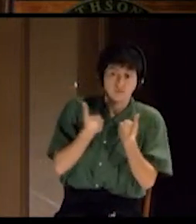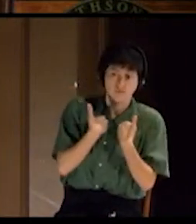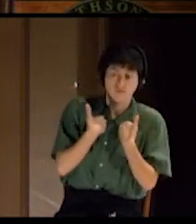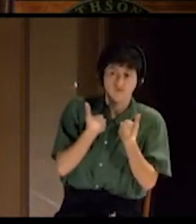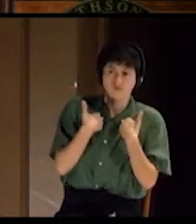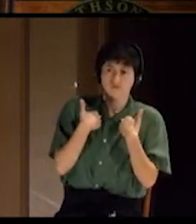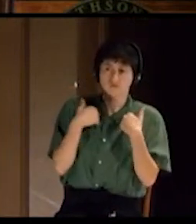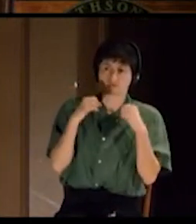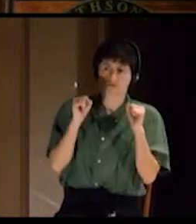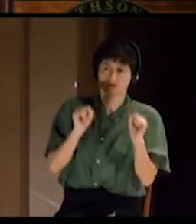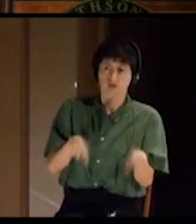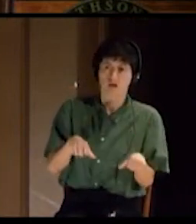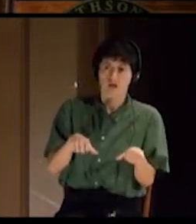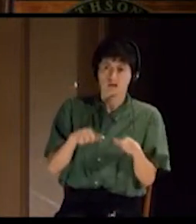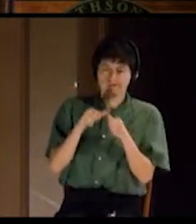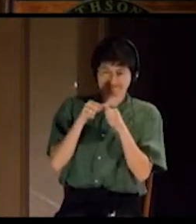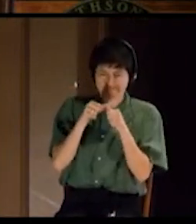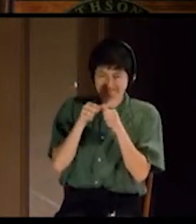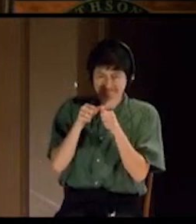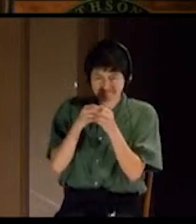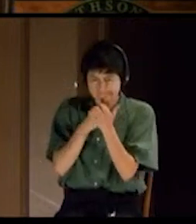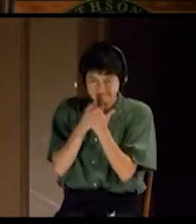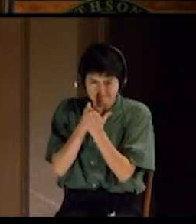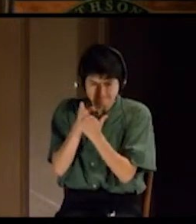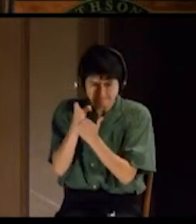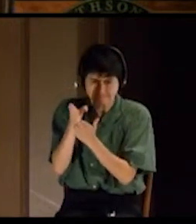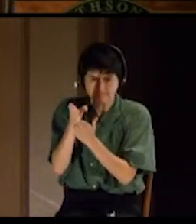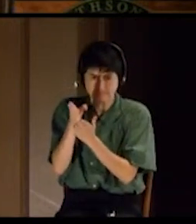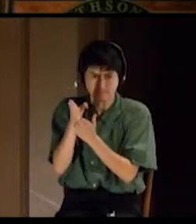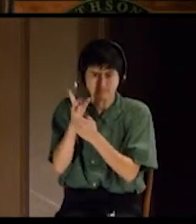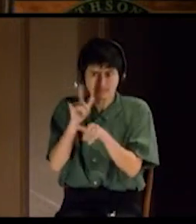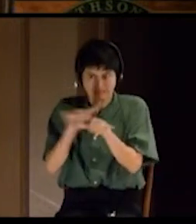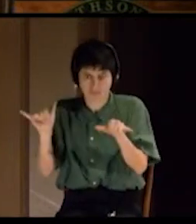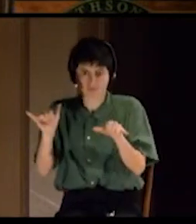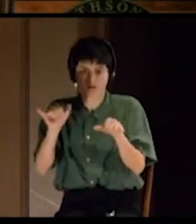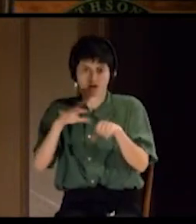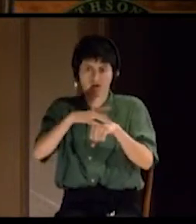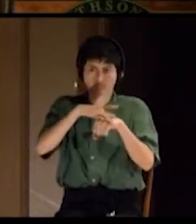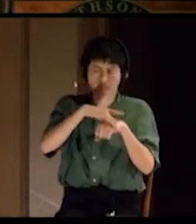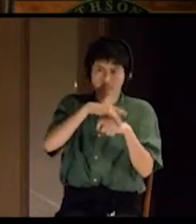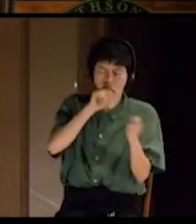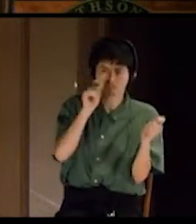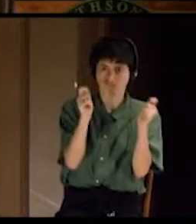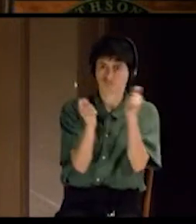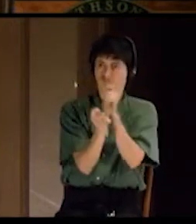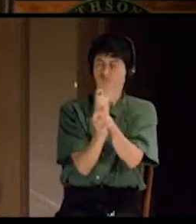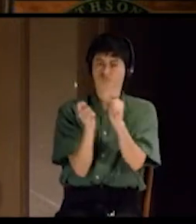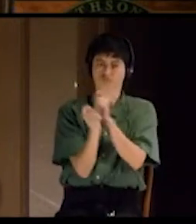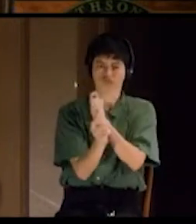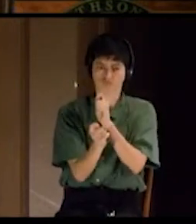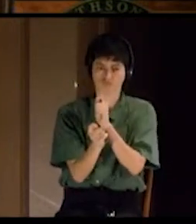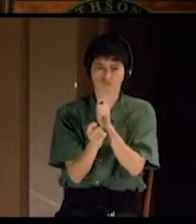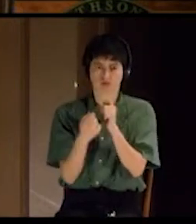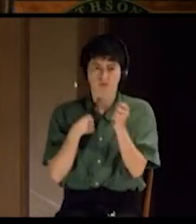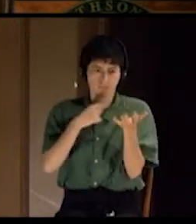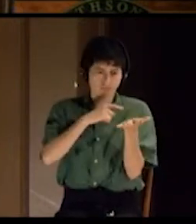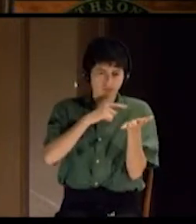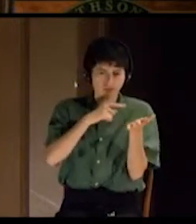I'll be looking at three different studies and hopefully convince people that looking at micro-evolution is maybe a nice strategy